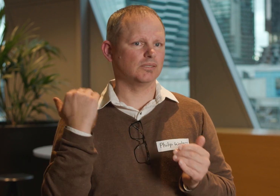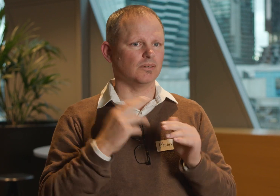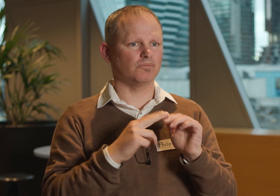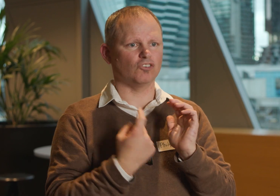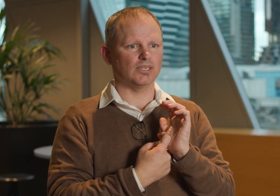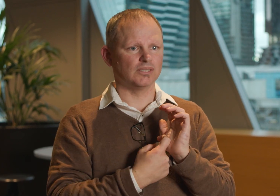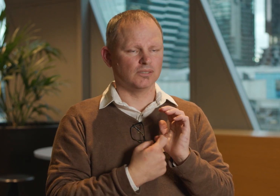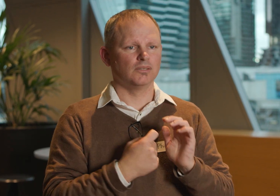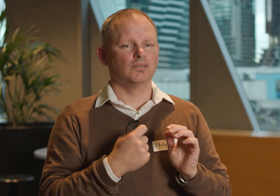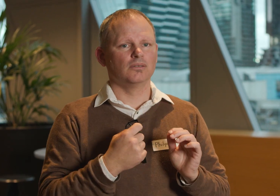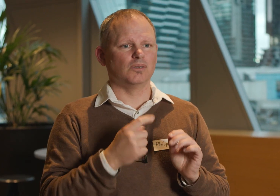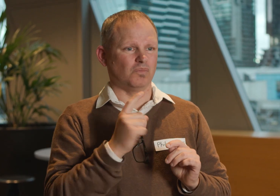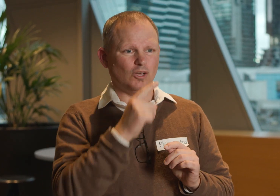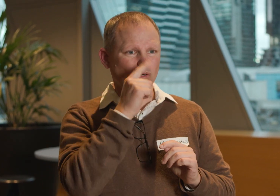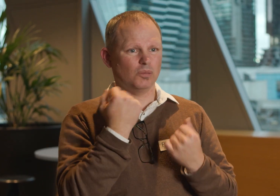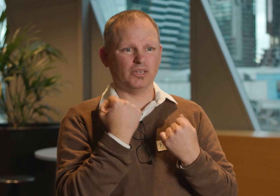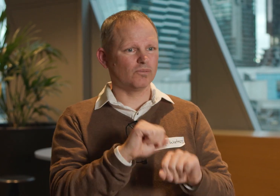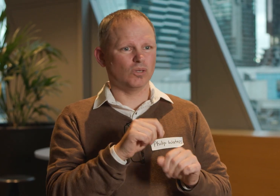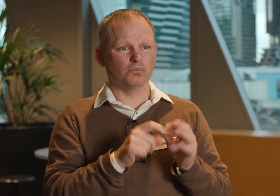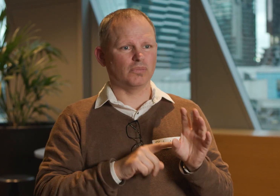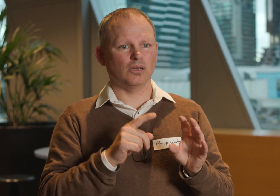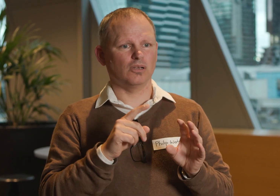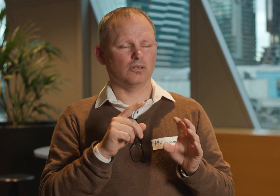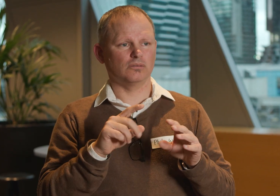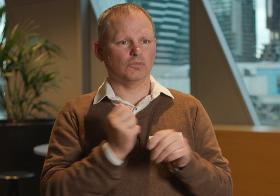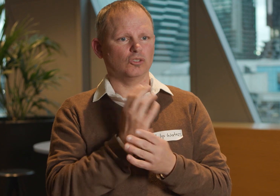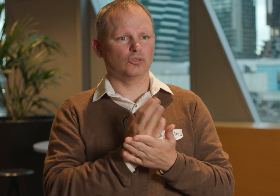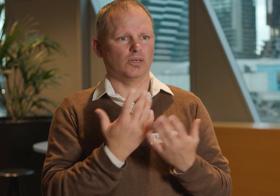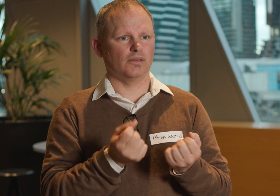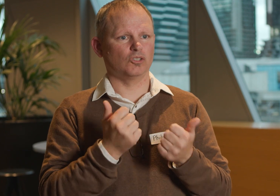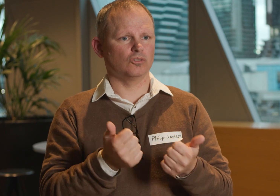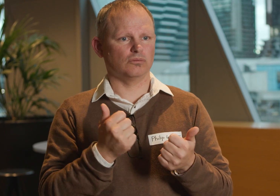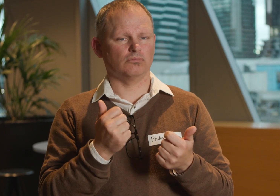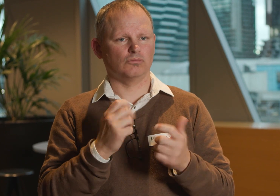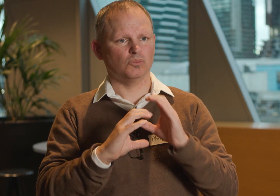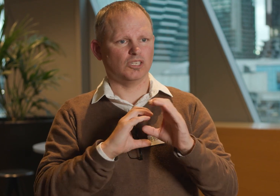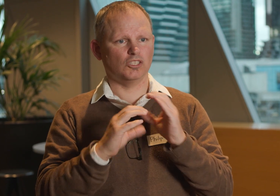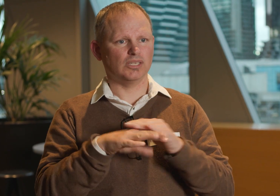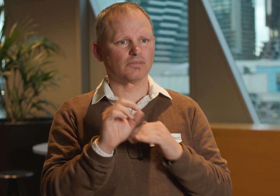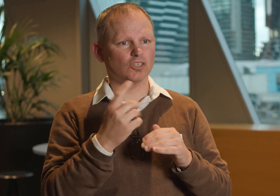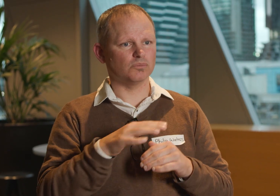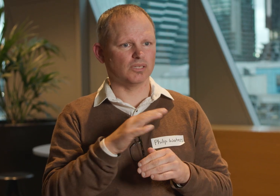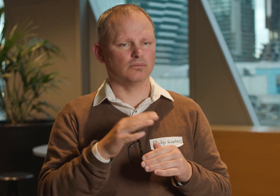her release, and fortunately she was released last Friday. But we need to make sure that there's good